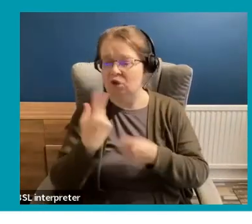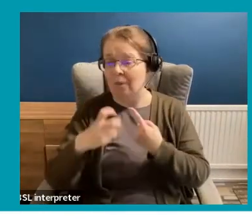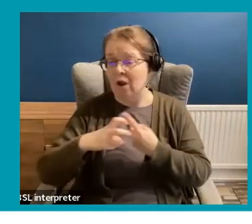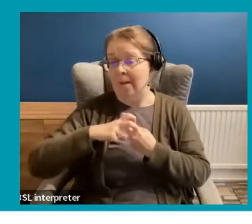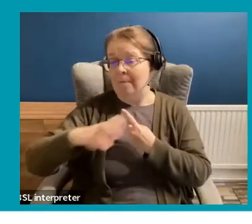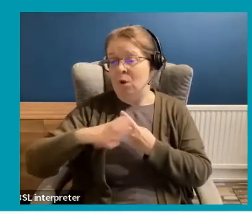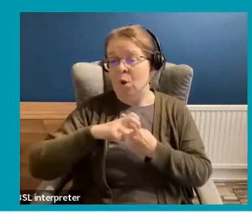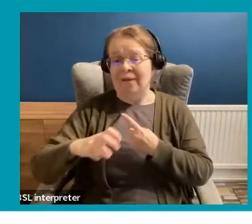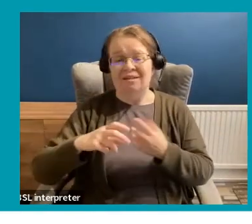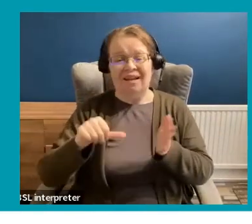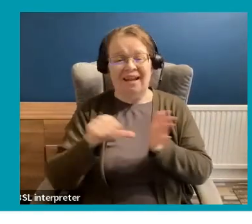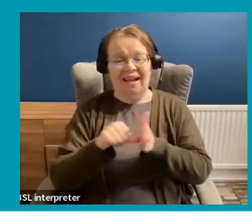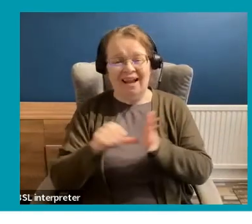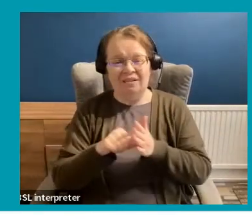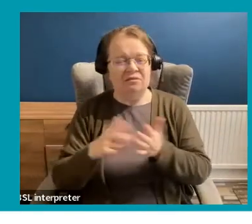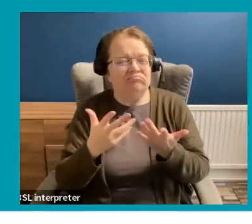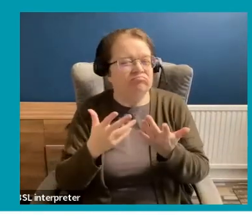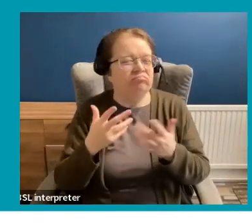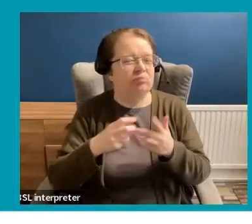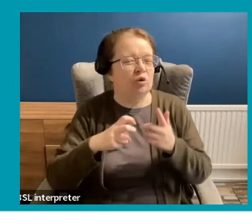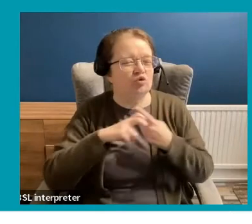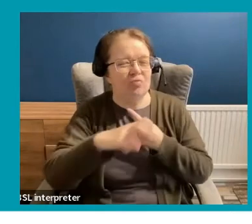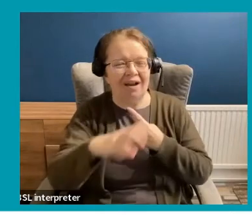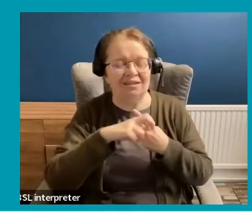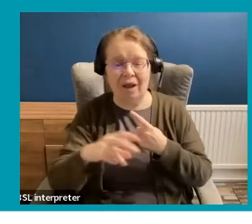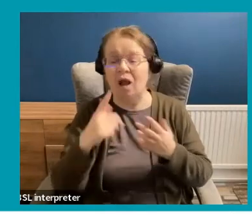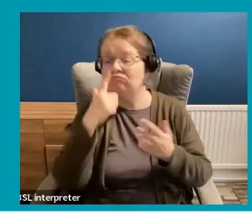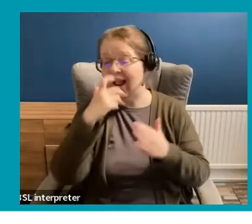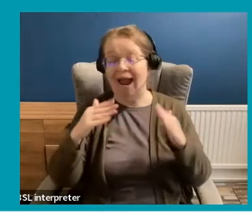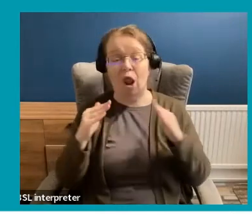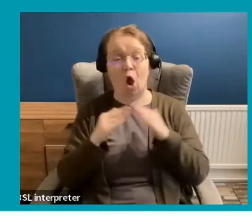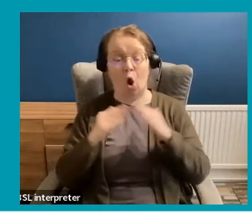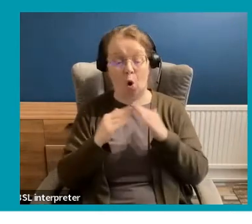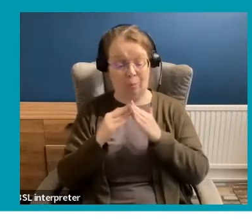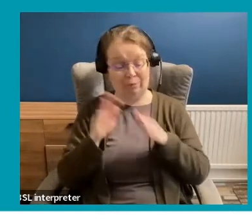issues with transport they could perhaps work from home or remotely.